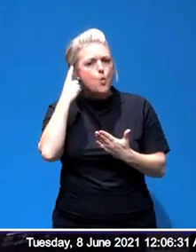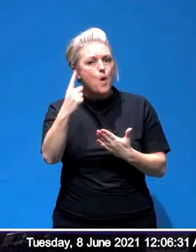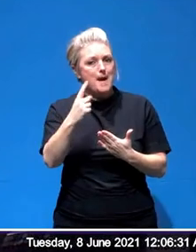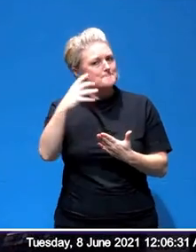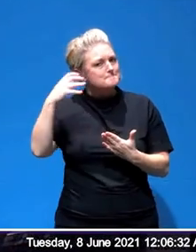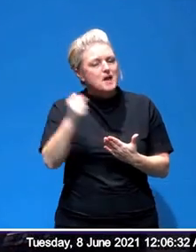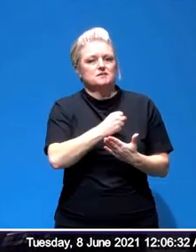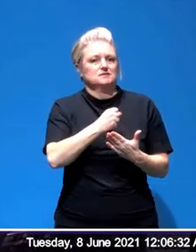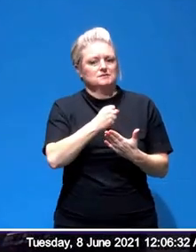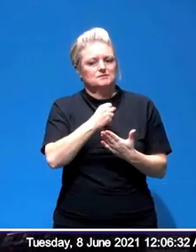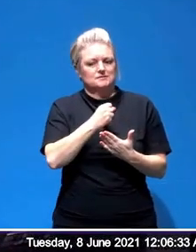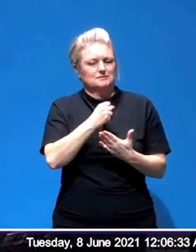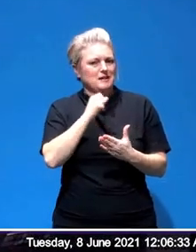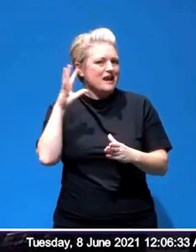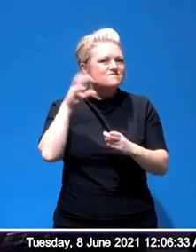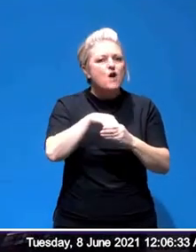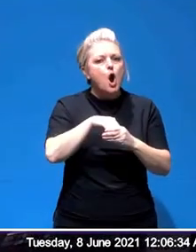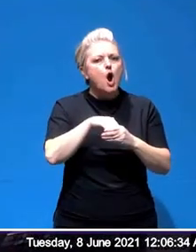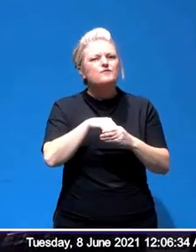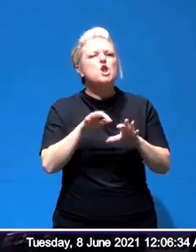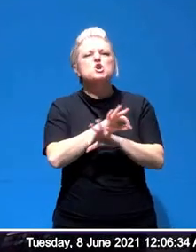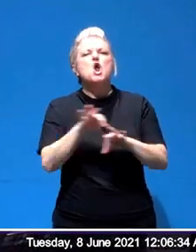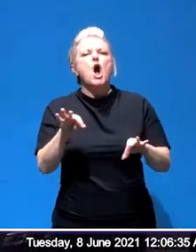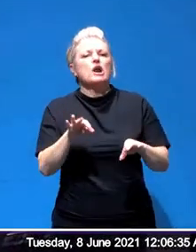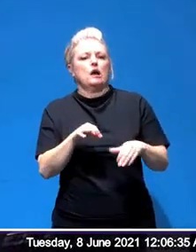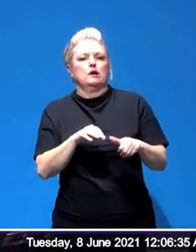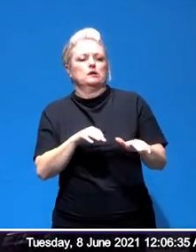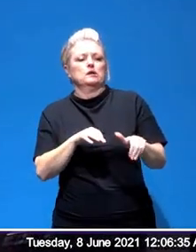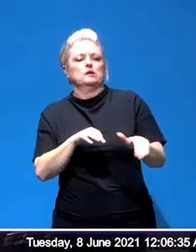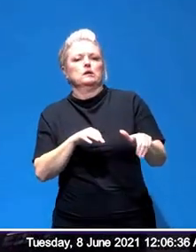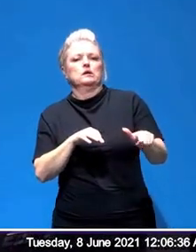not sort of pushed away and like, "Get out of our way and let us do our job."